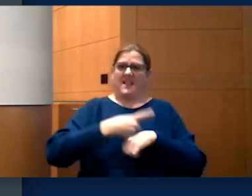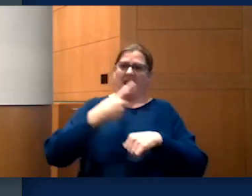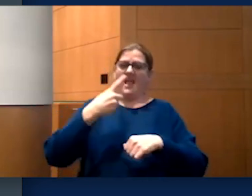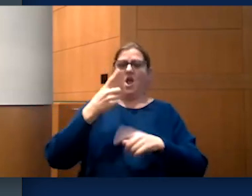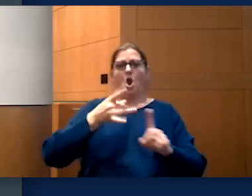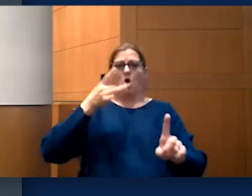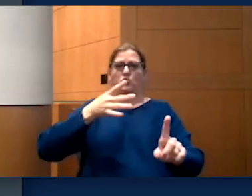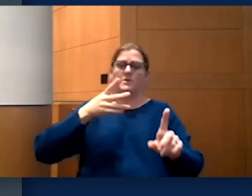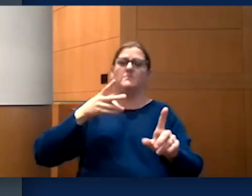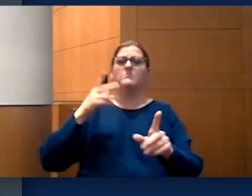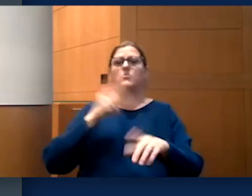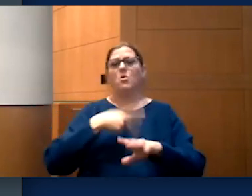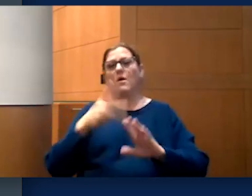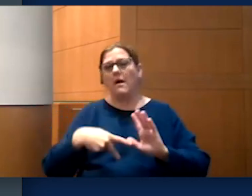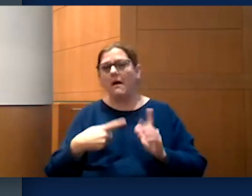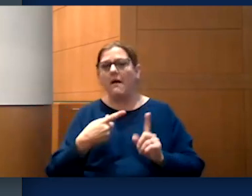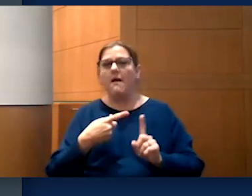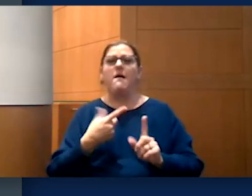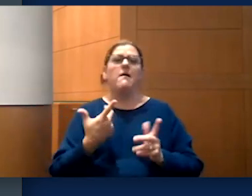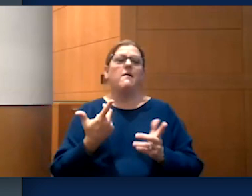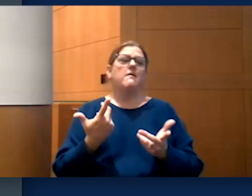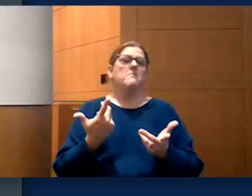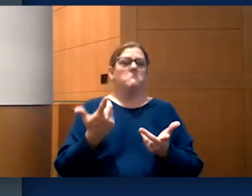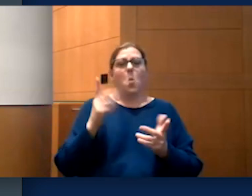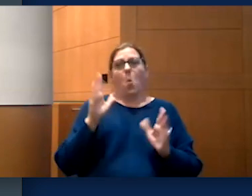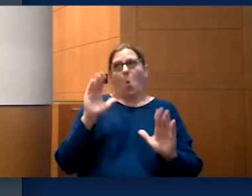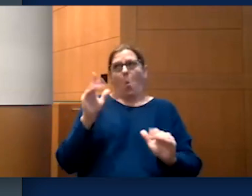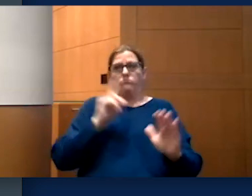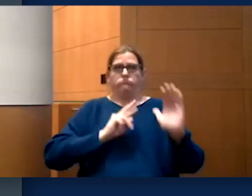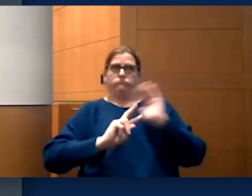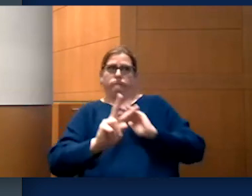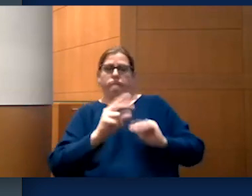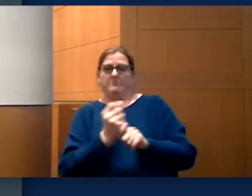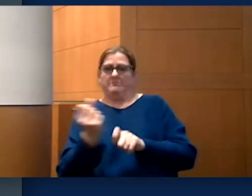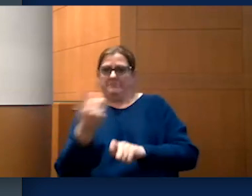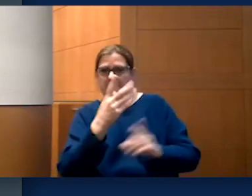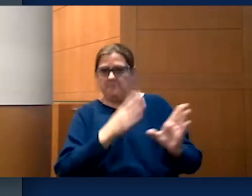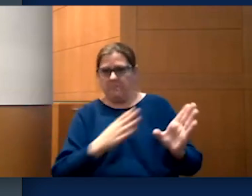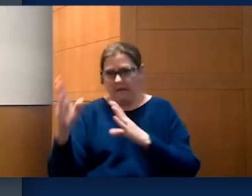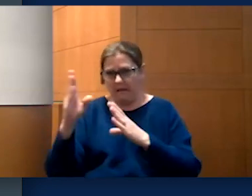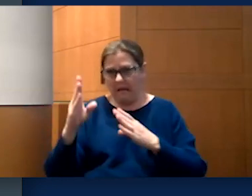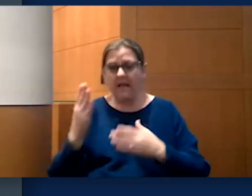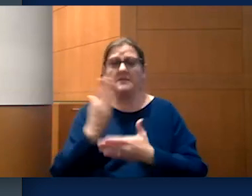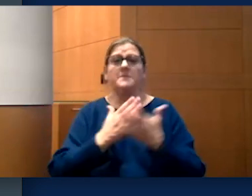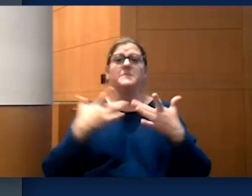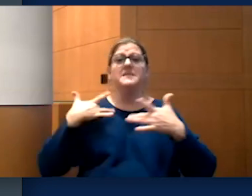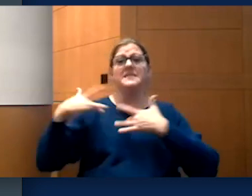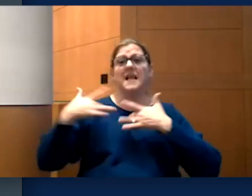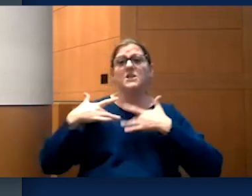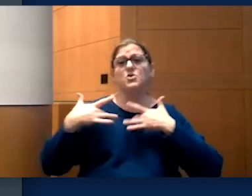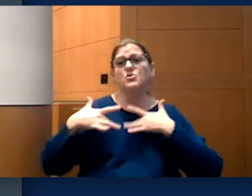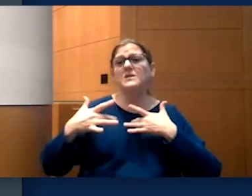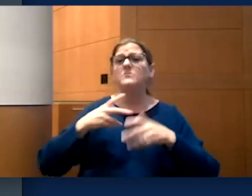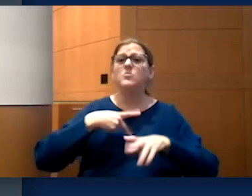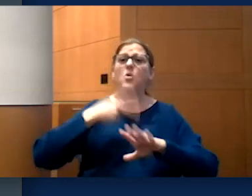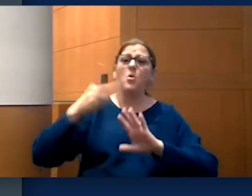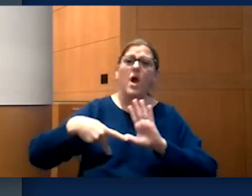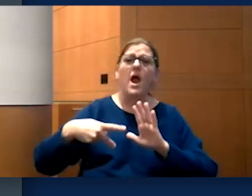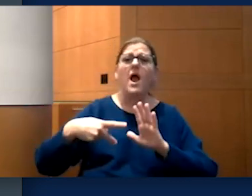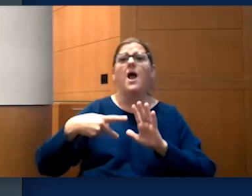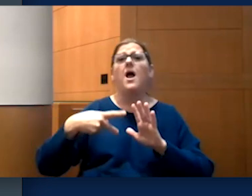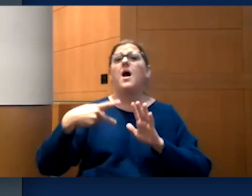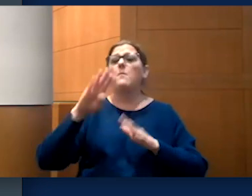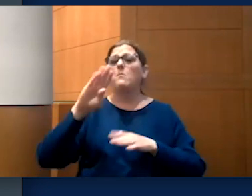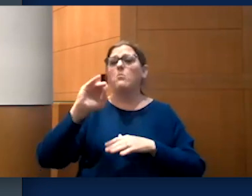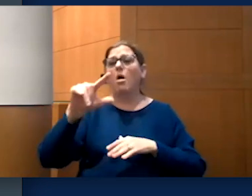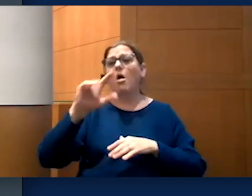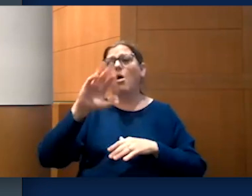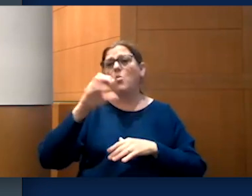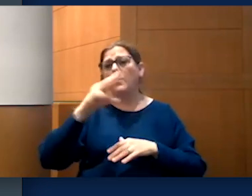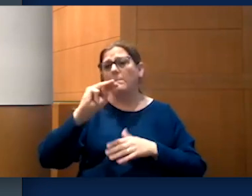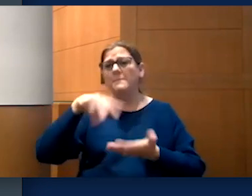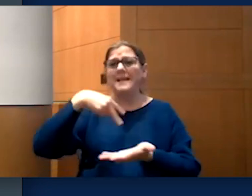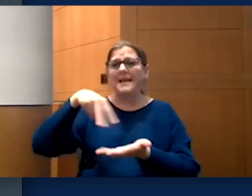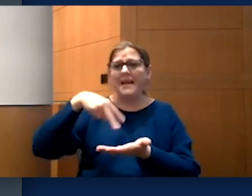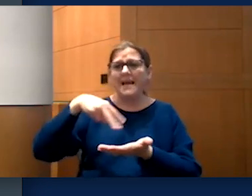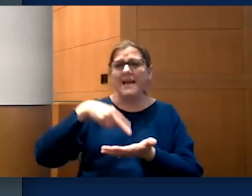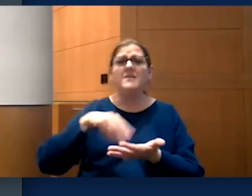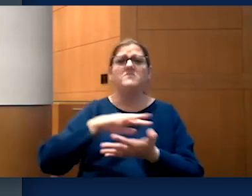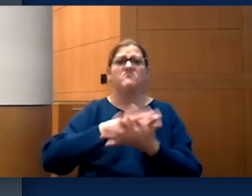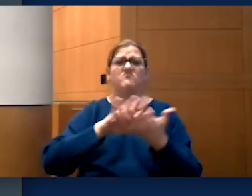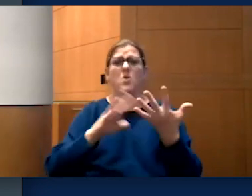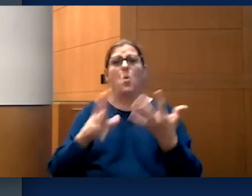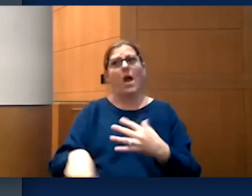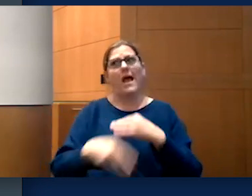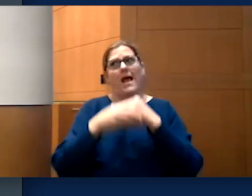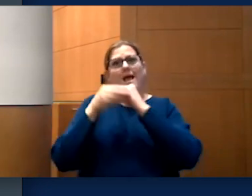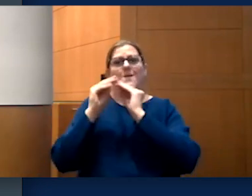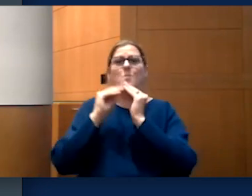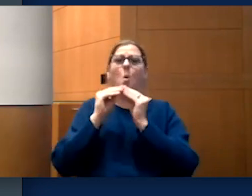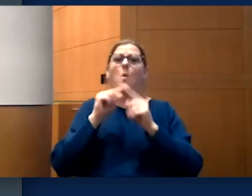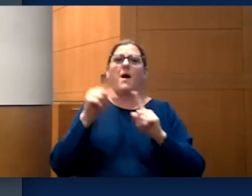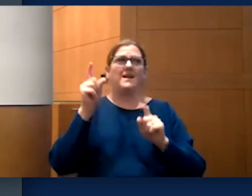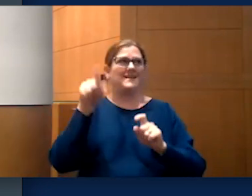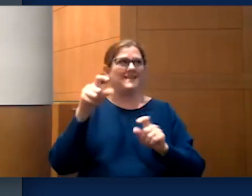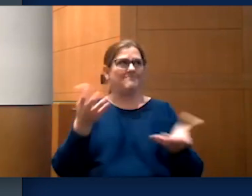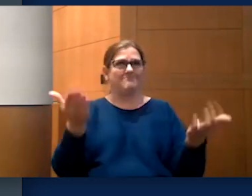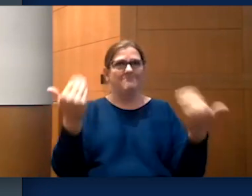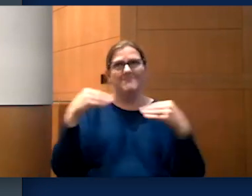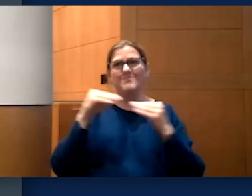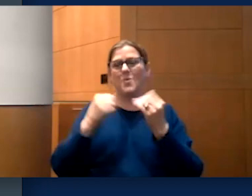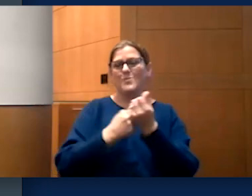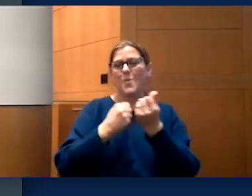We just, you know, hopefully to plan that for next year we want to do some sensory impairment programming ballroom dancing. There's a lot of different things. We want to add, we just, you know, obviously need support and room for growth.